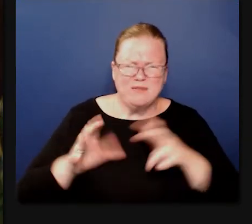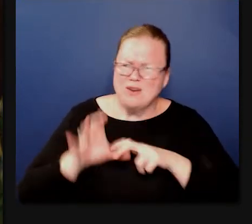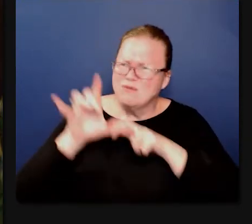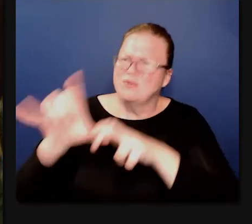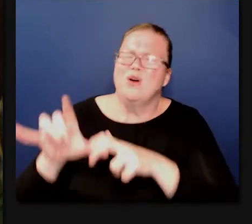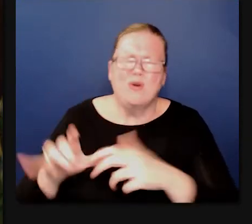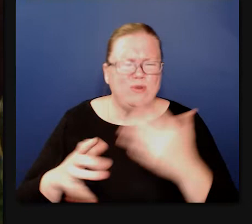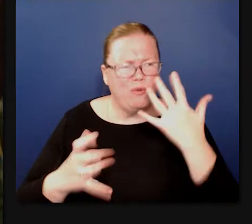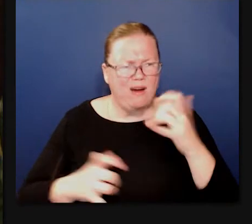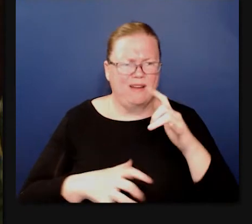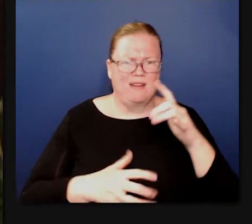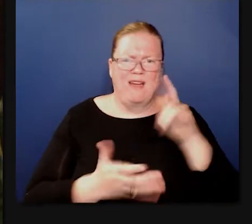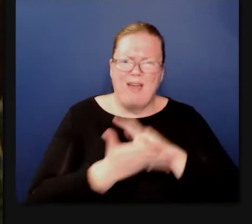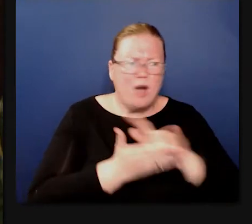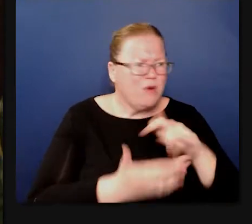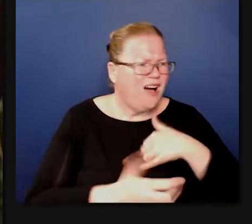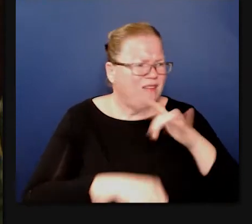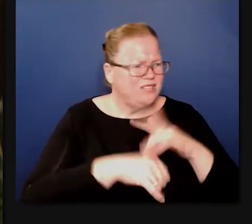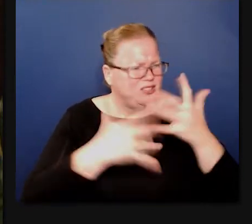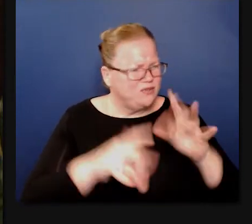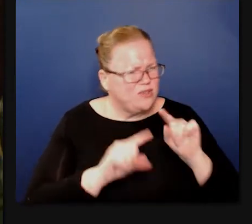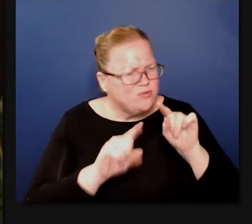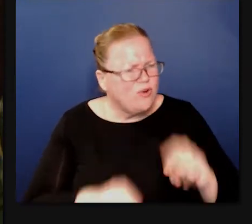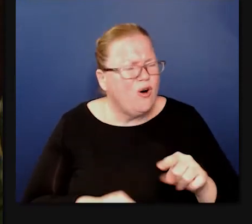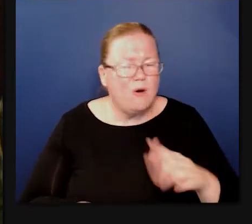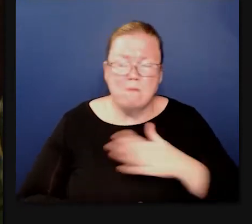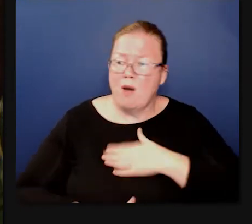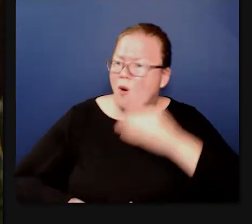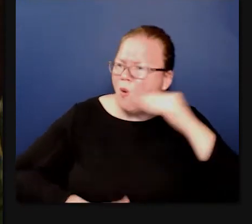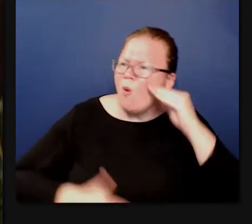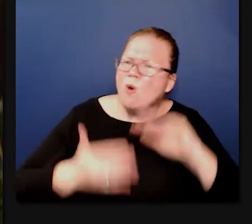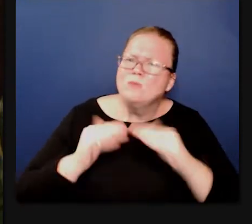They want to get the airports they've been to, the sceneries of their hometown.